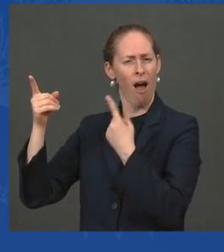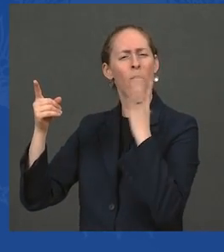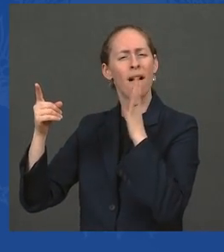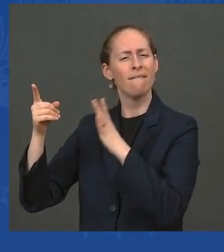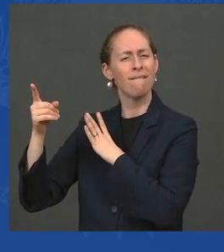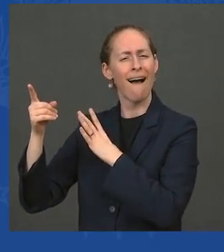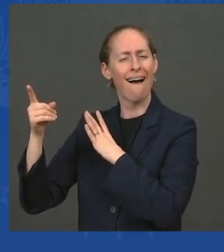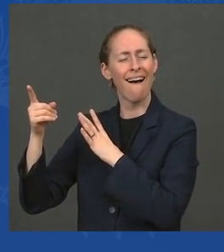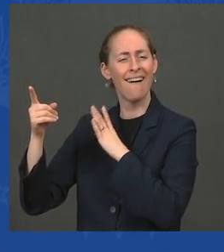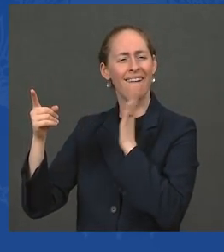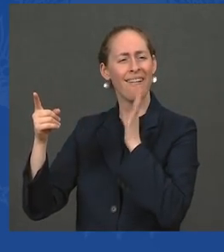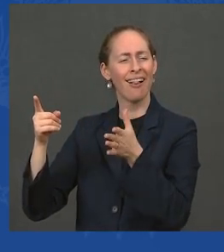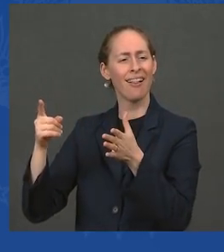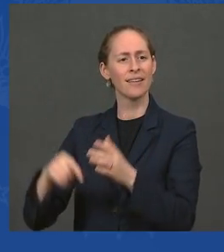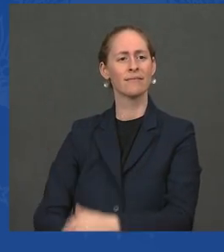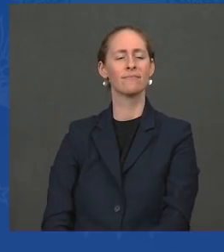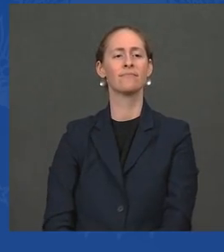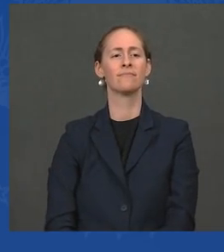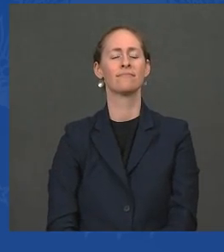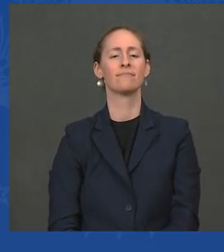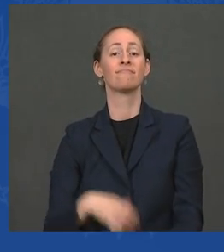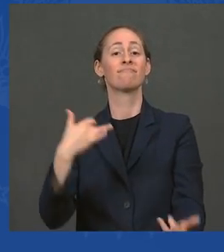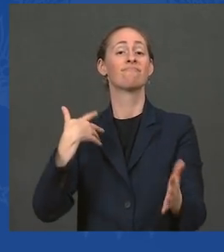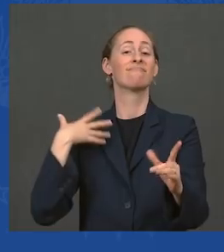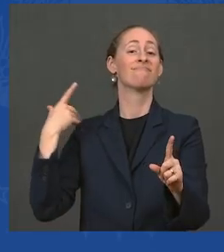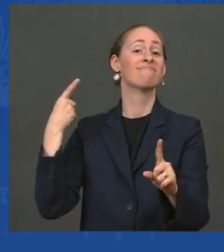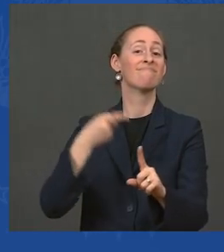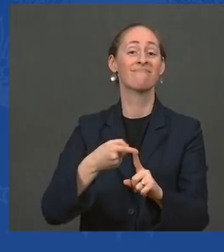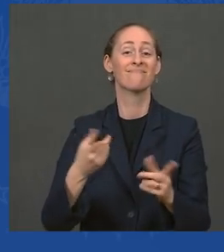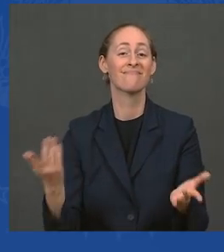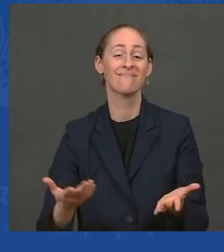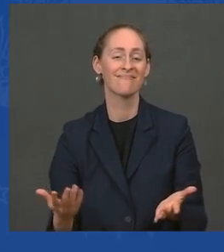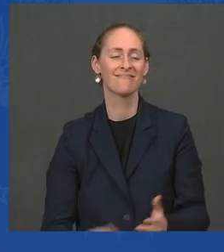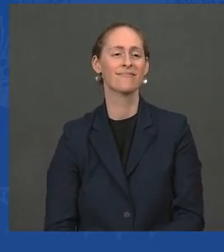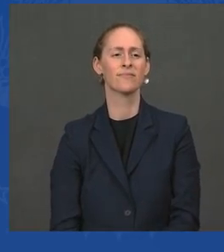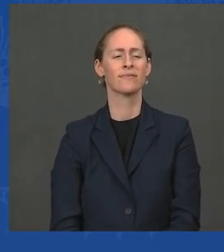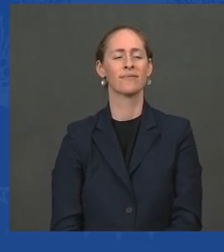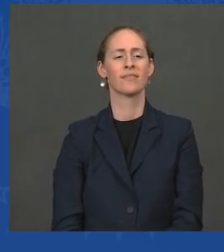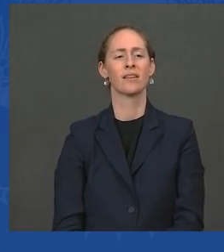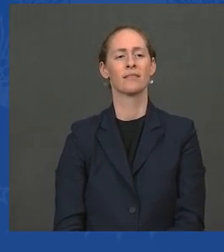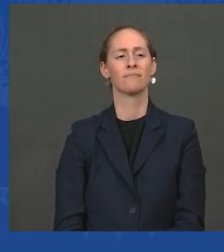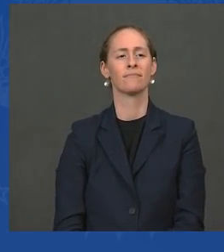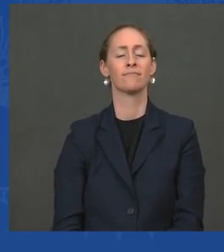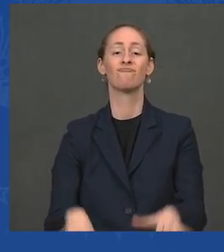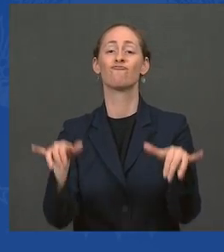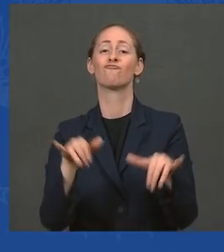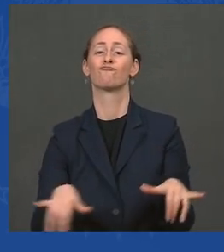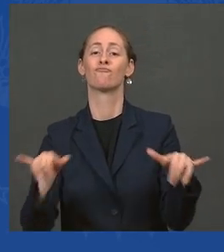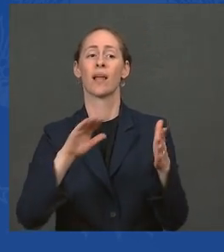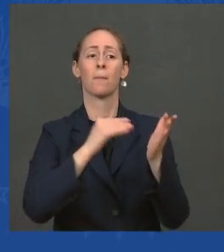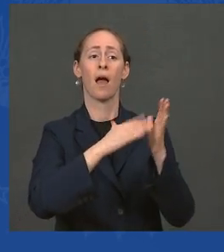So, let me close with this: For too long, the working people of this nation, the middle class in this country -- the backbone of the country -- have been dealt out.